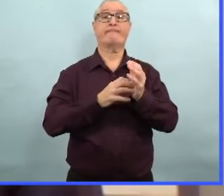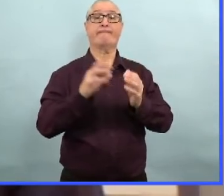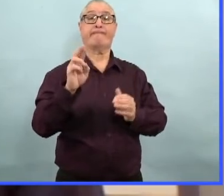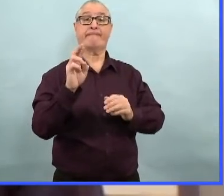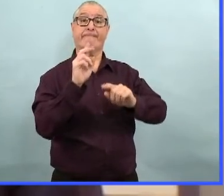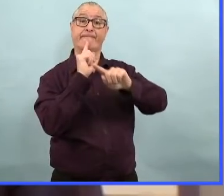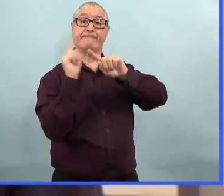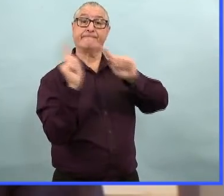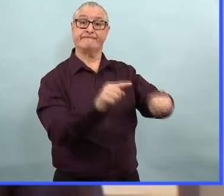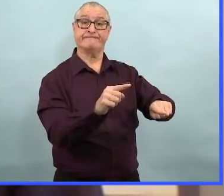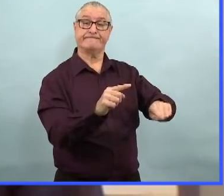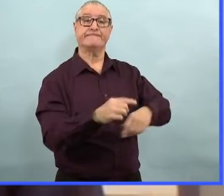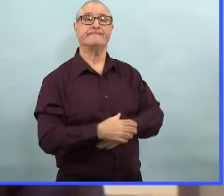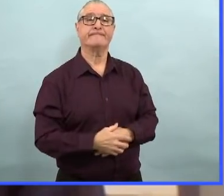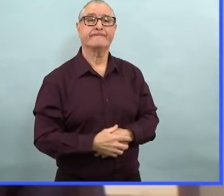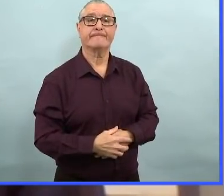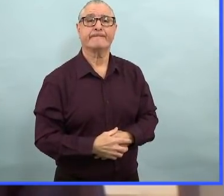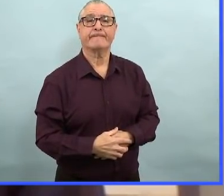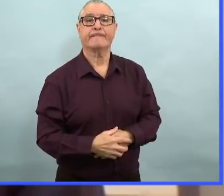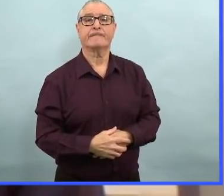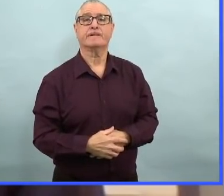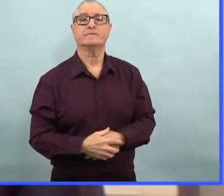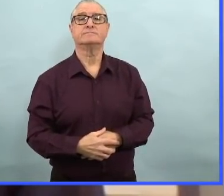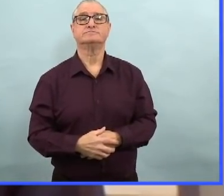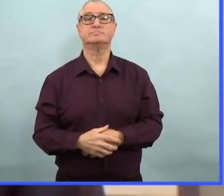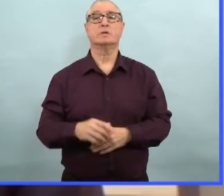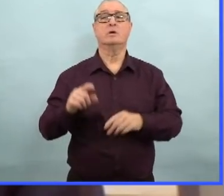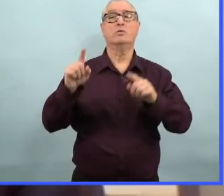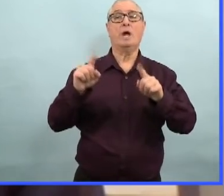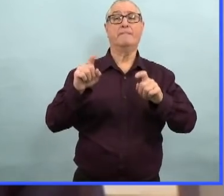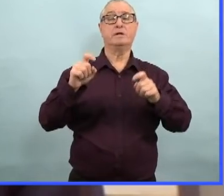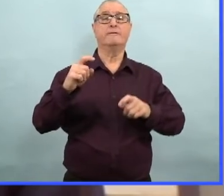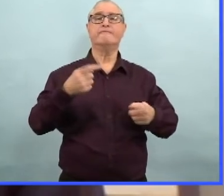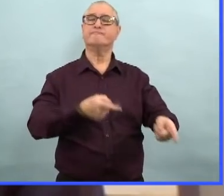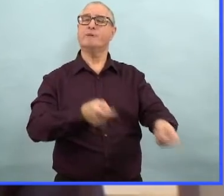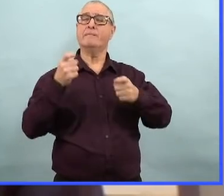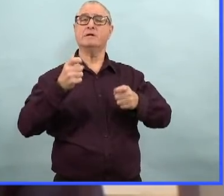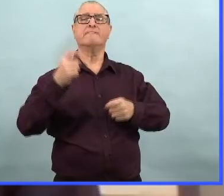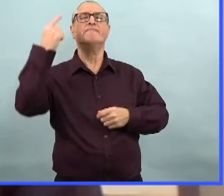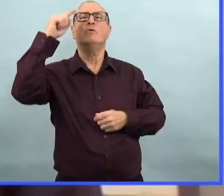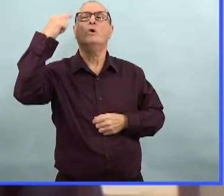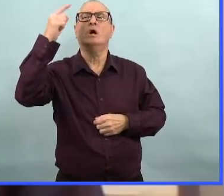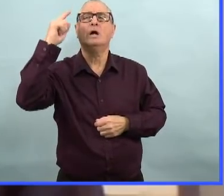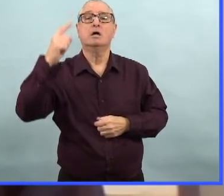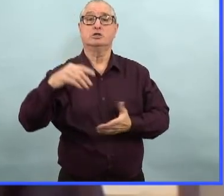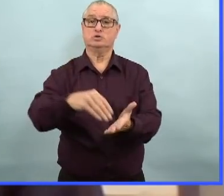the chances of an infectious uh student returning to class so that that protects other students and